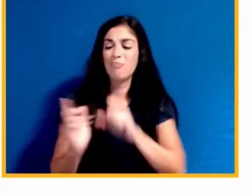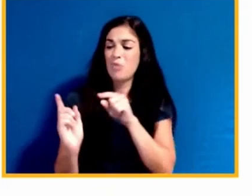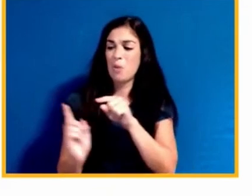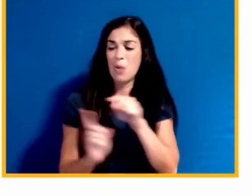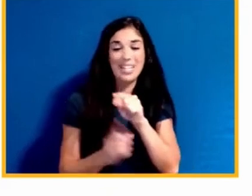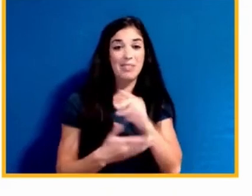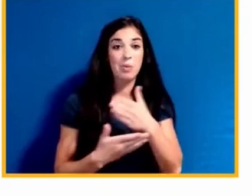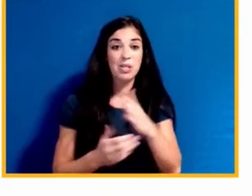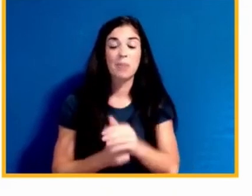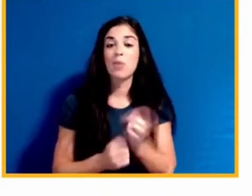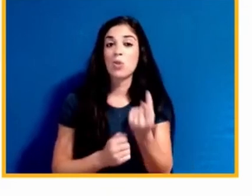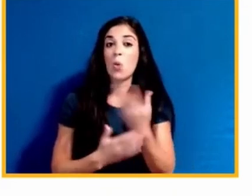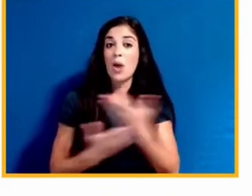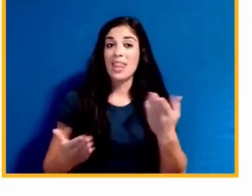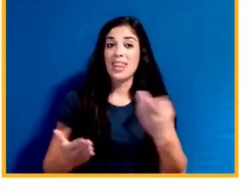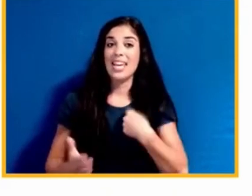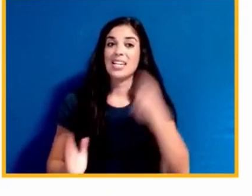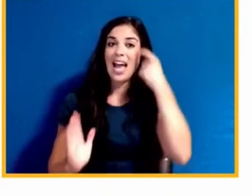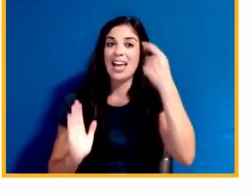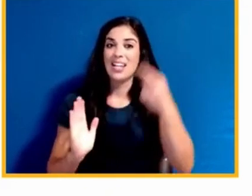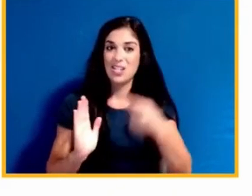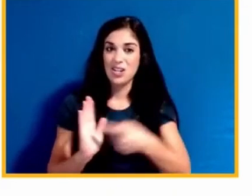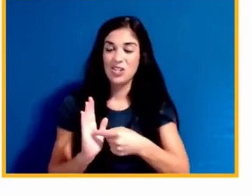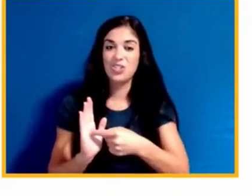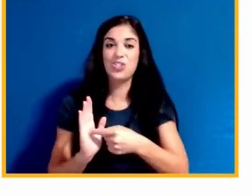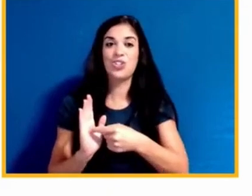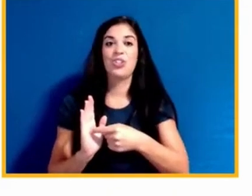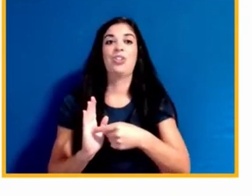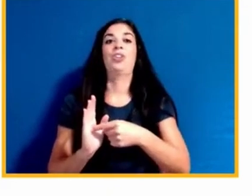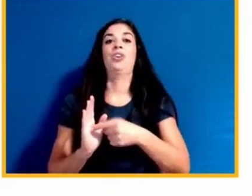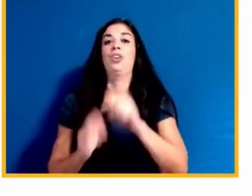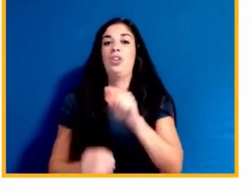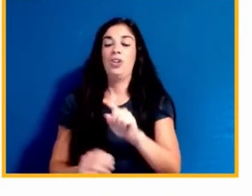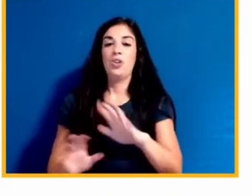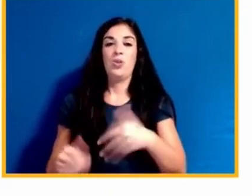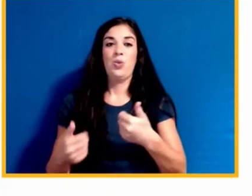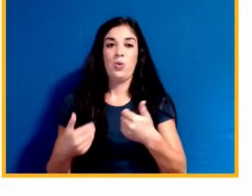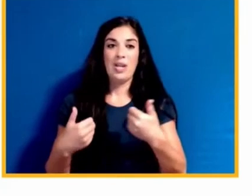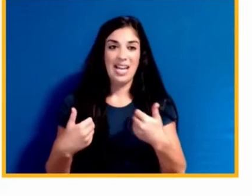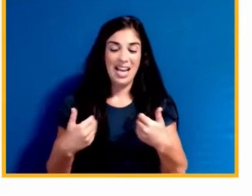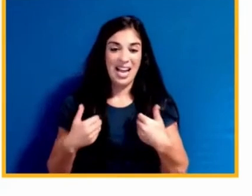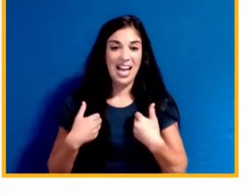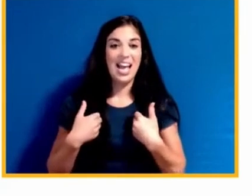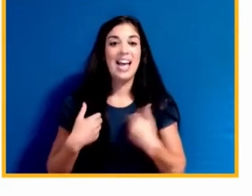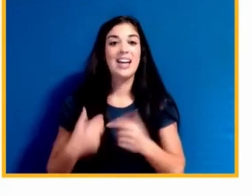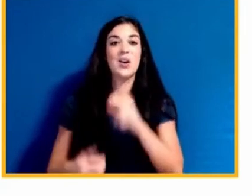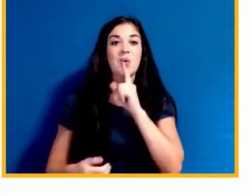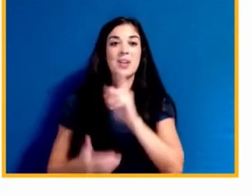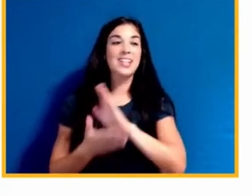There is one thing I did notice and this is something, you have a sort of a really clean